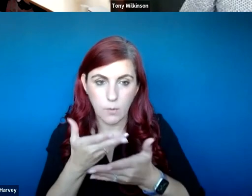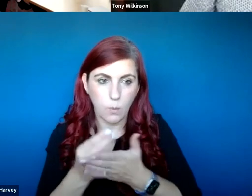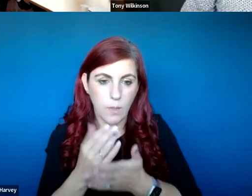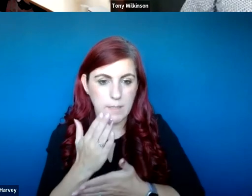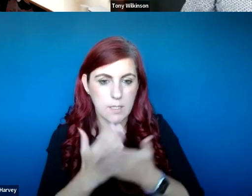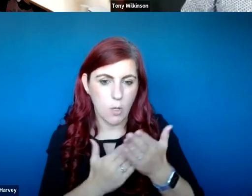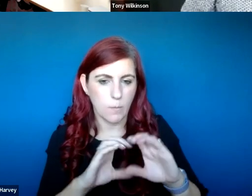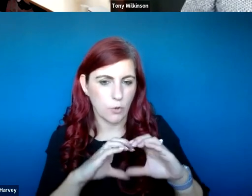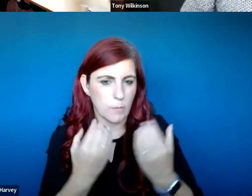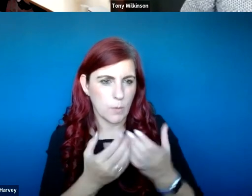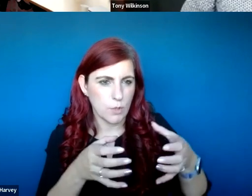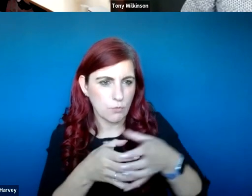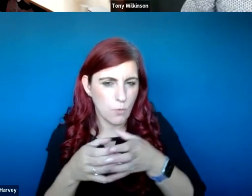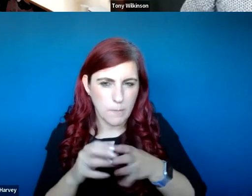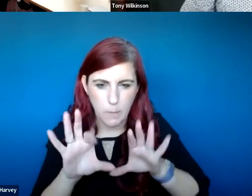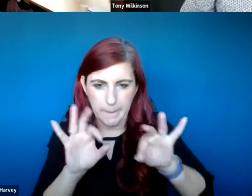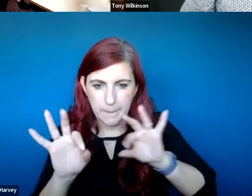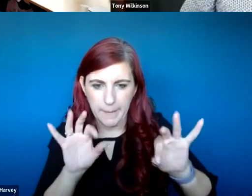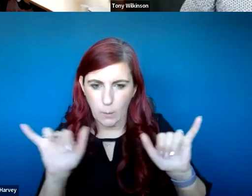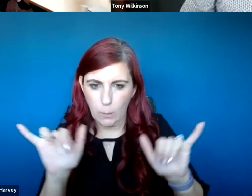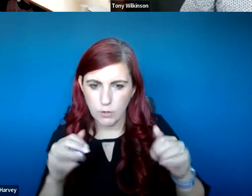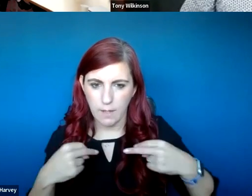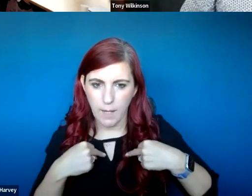groups in picking the languages that we could translate to, so we were advised to